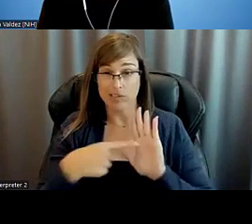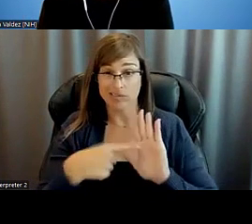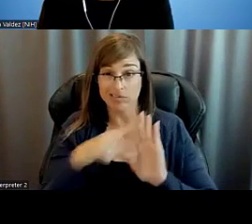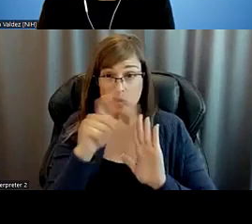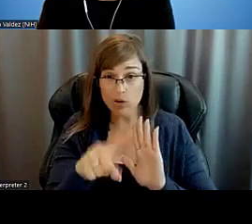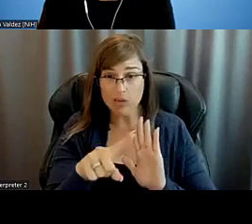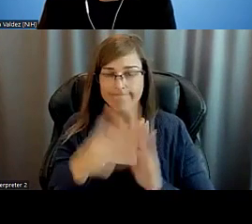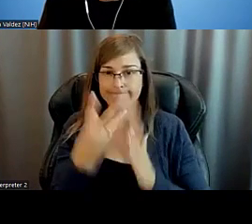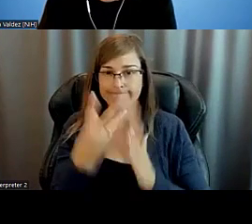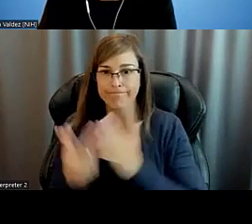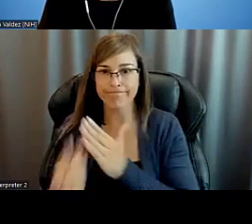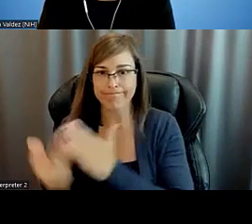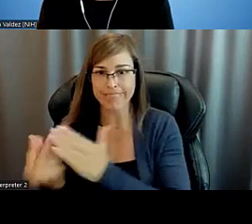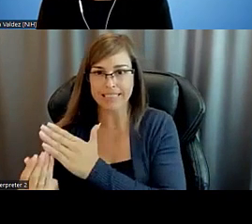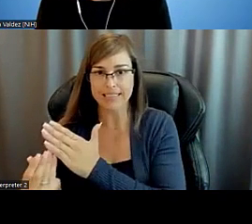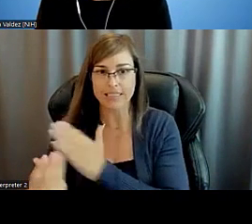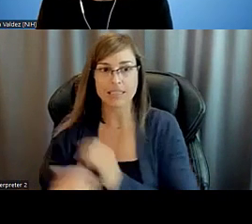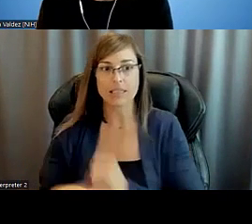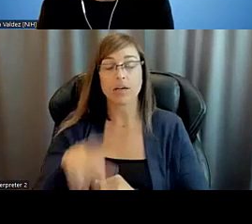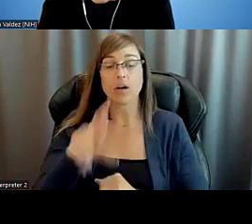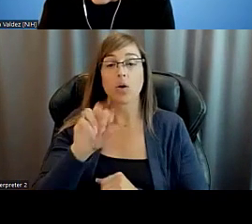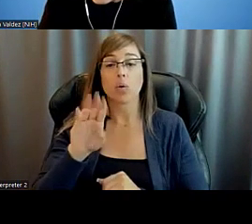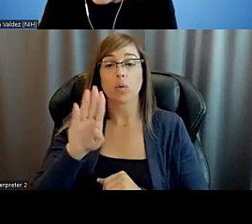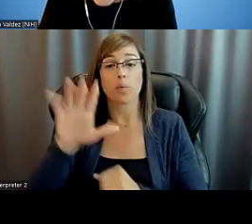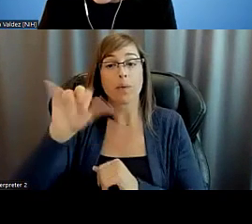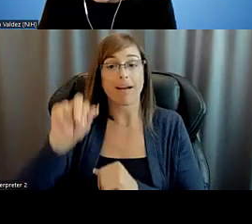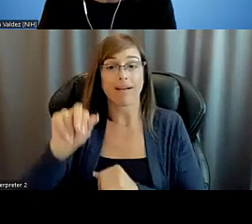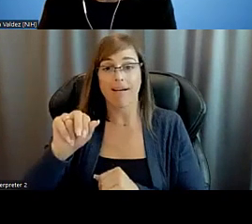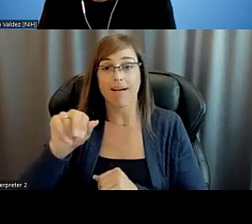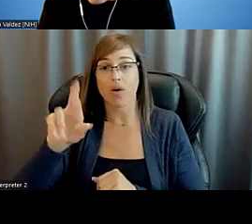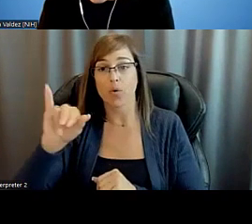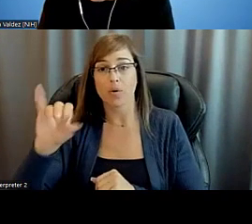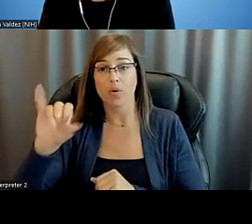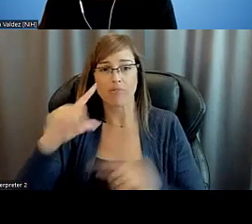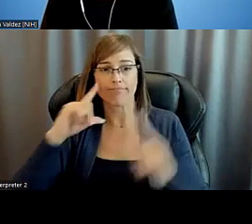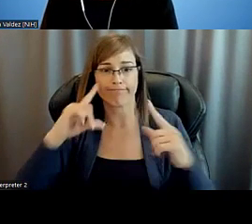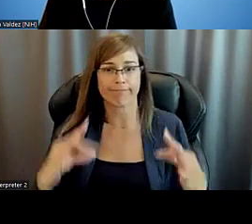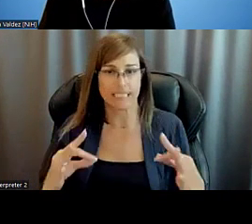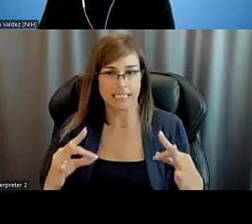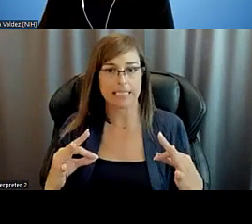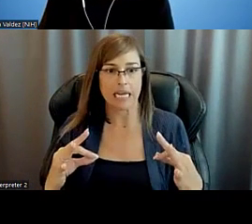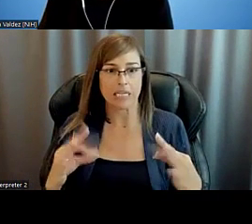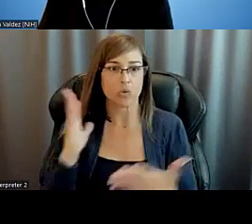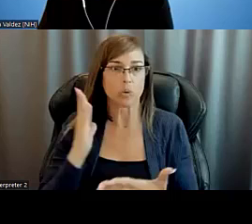Rebecca RIO and university officials decide to stop drawing down funds on the NIH project